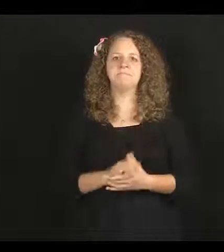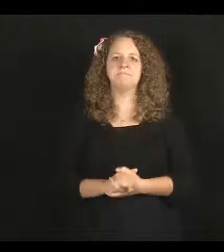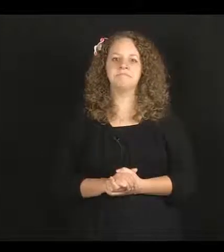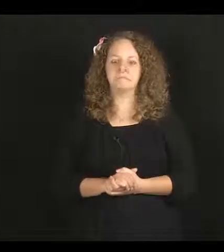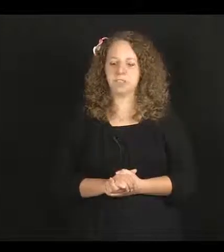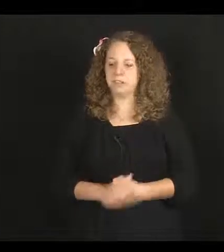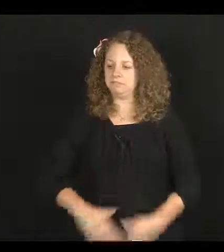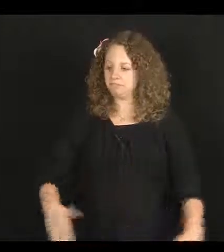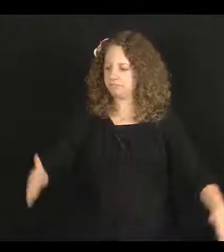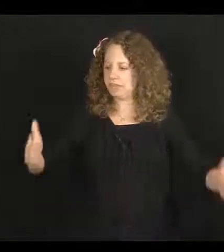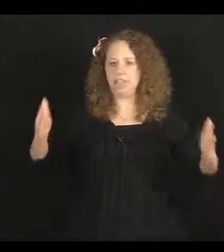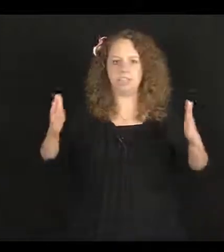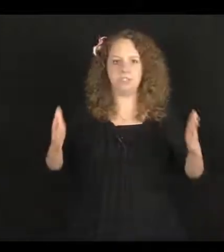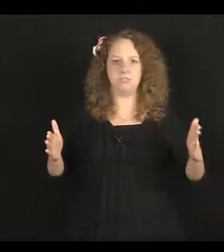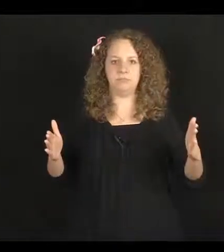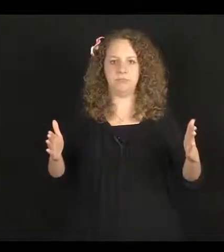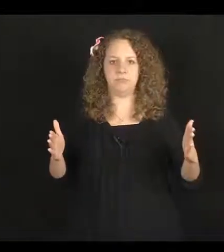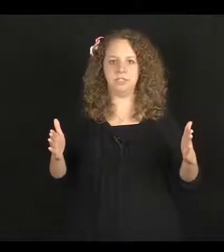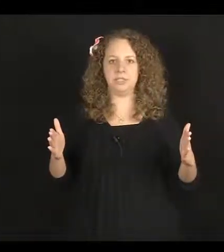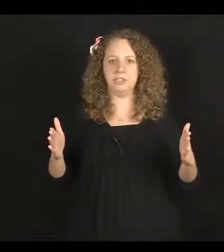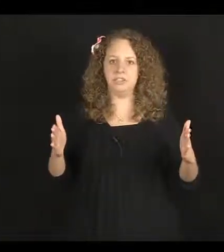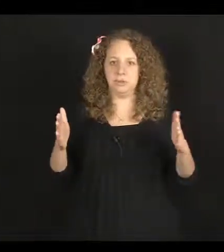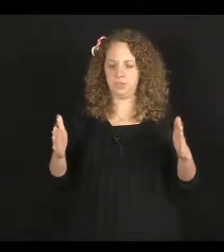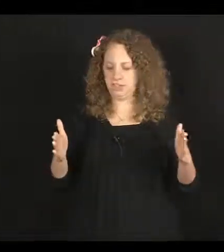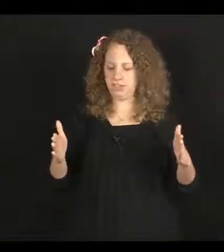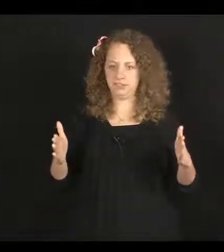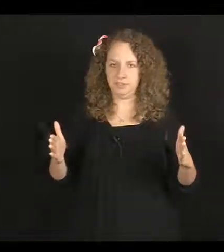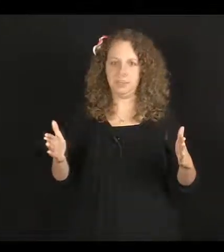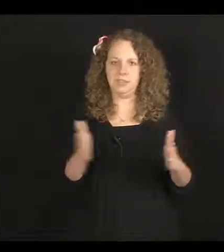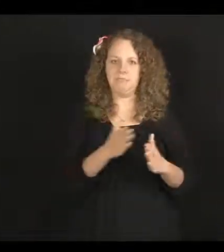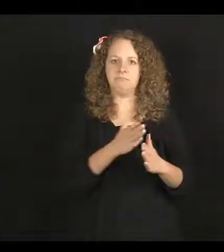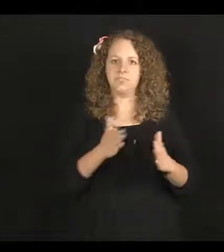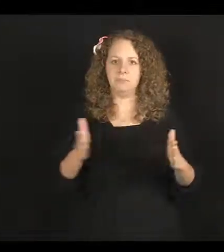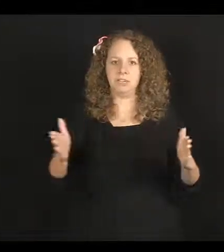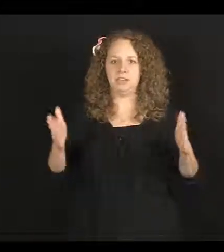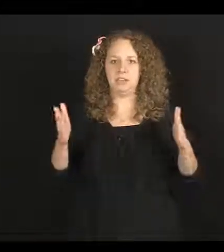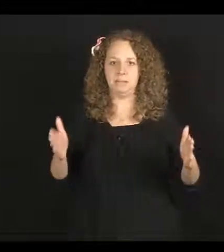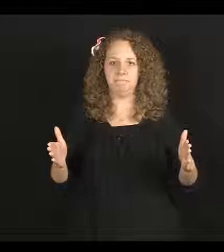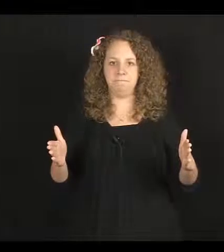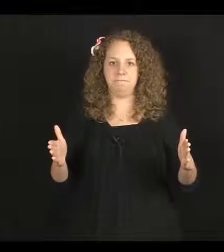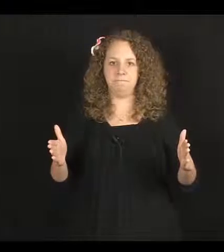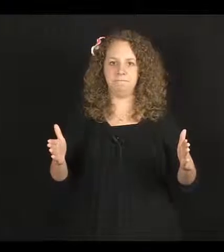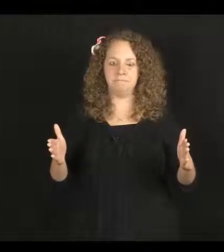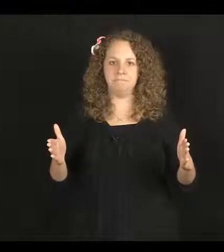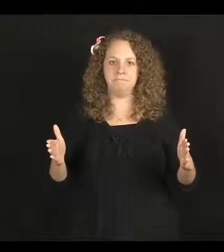hands out this way to show the length of something or span of time